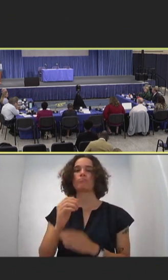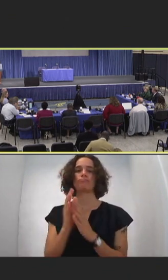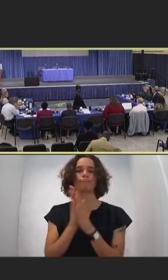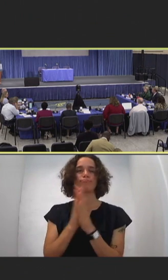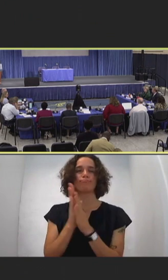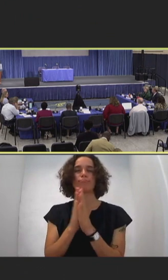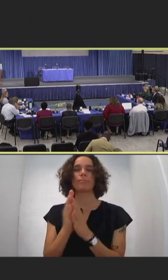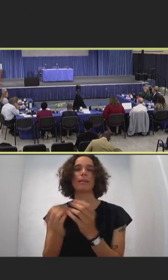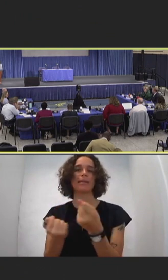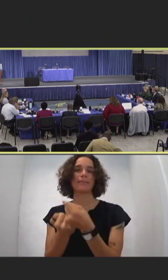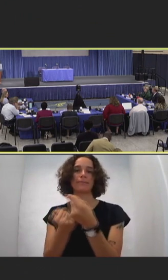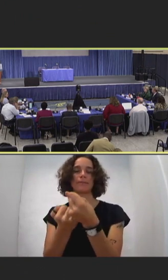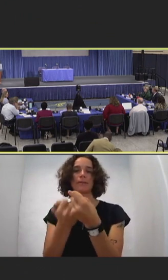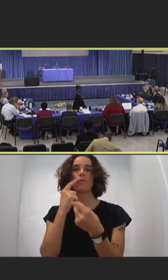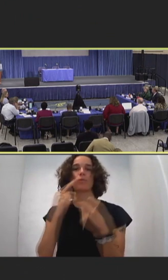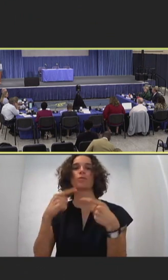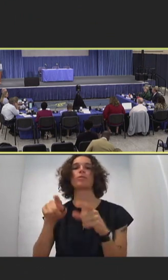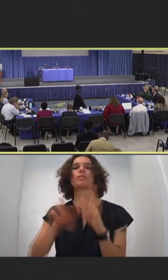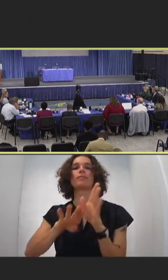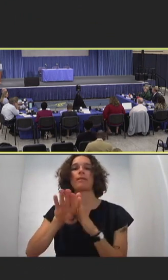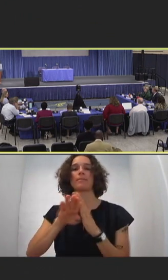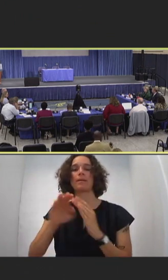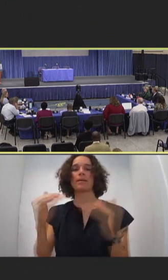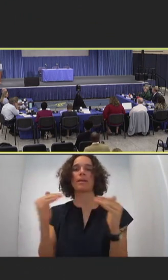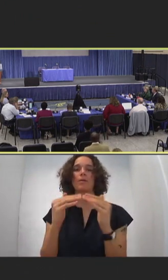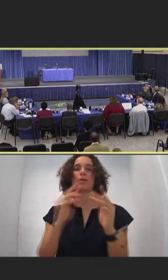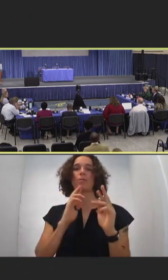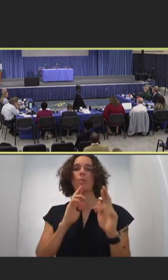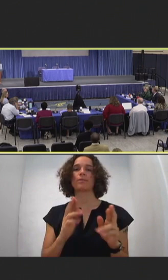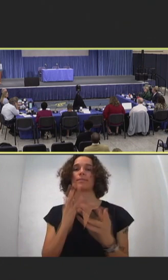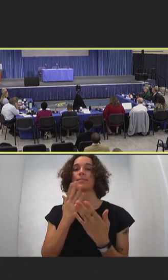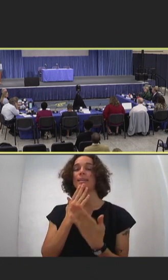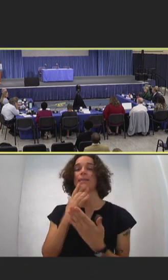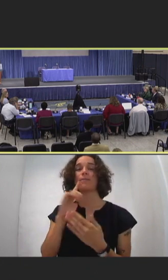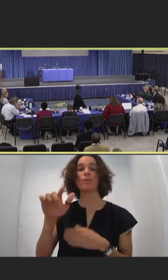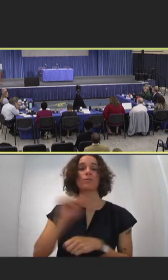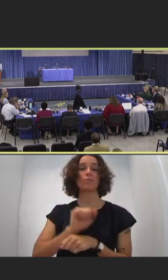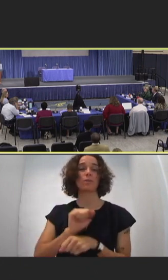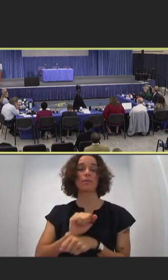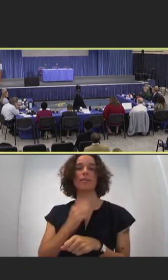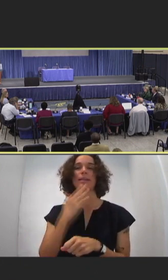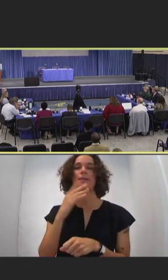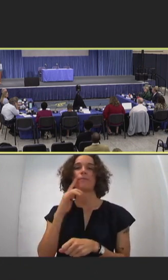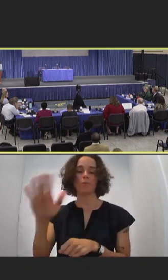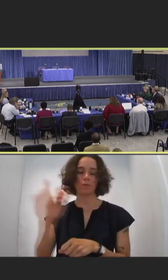development of the equity report. So, thank you for this work and for your passion for